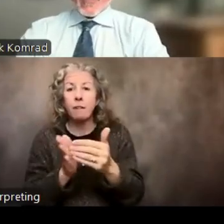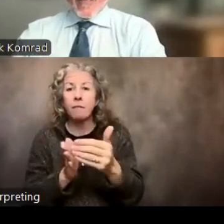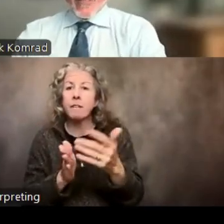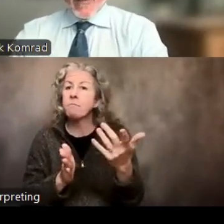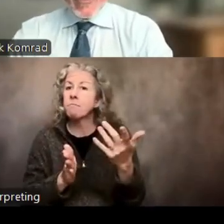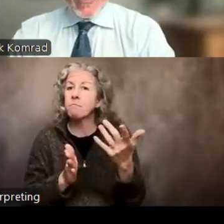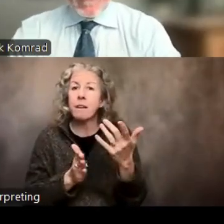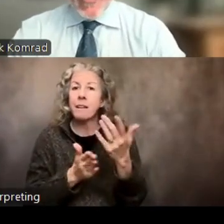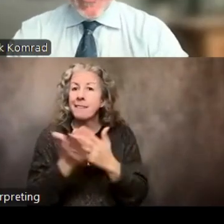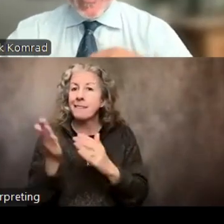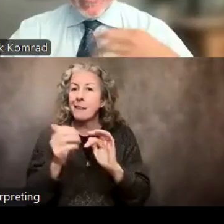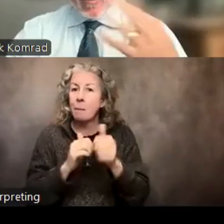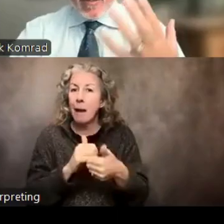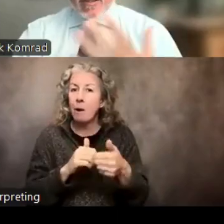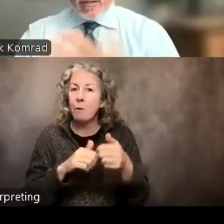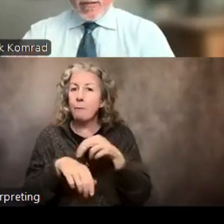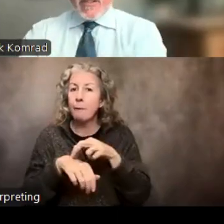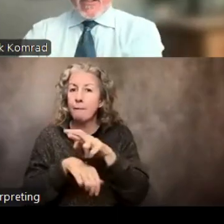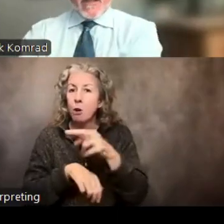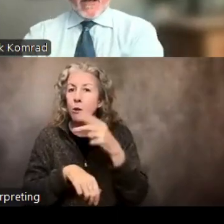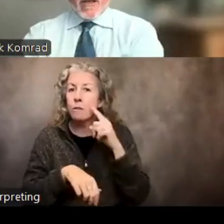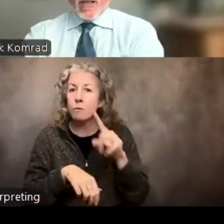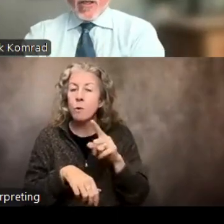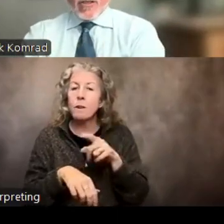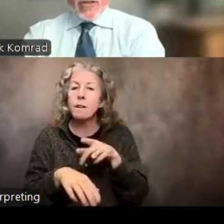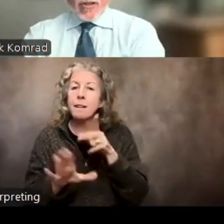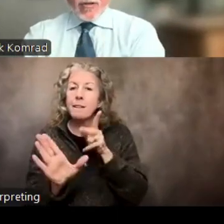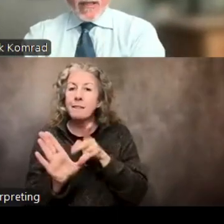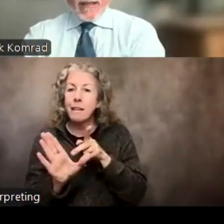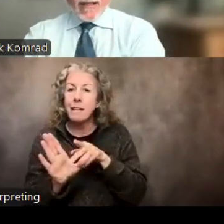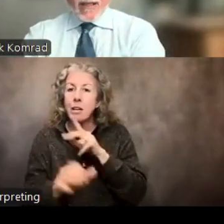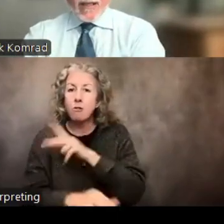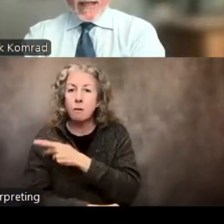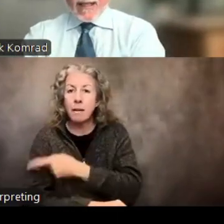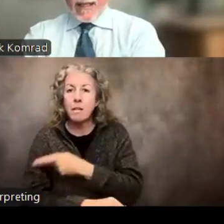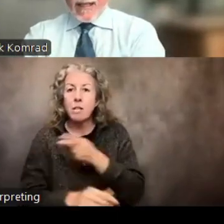evaluations of patients started to disappear, so that lately, in